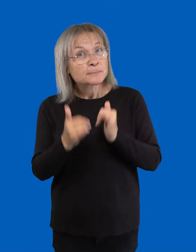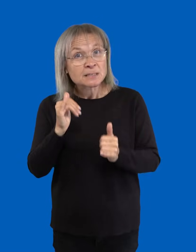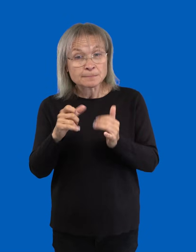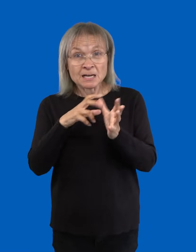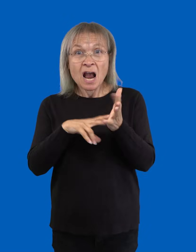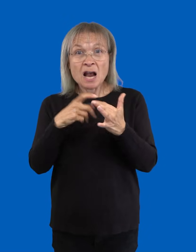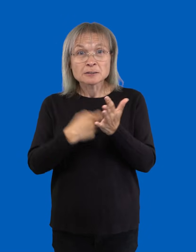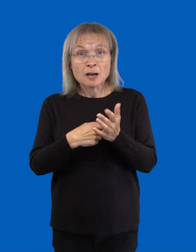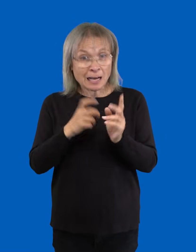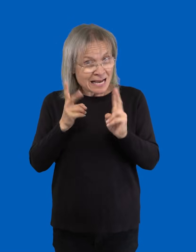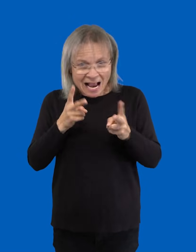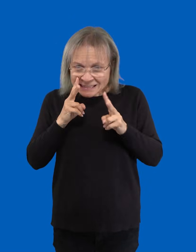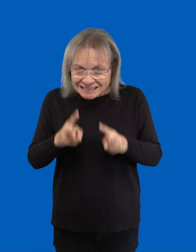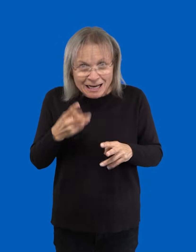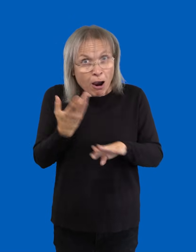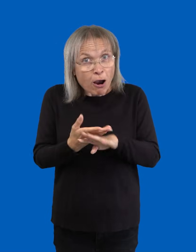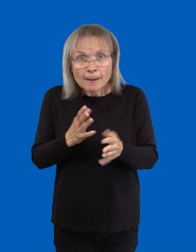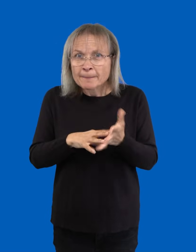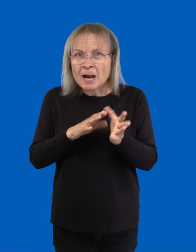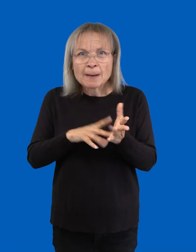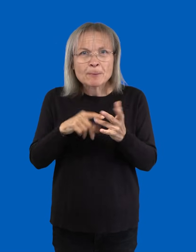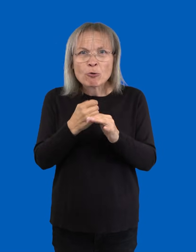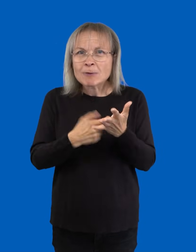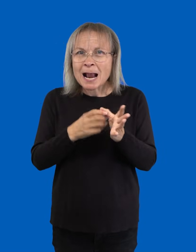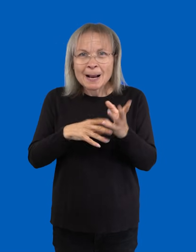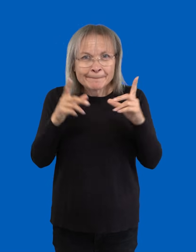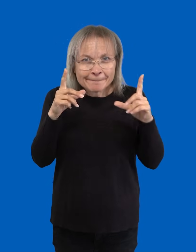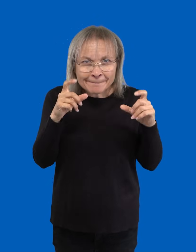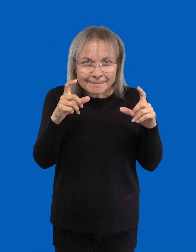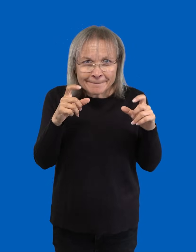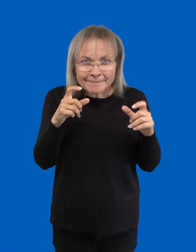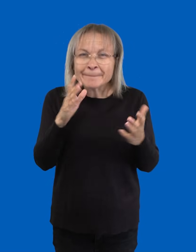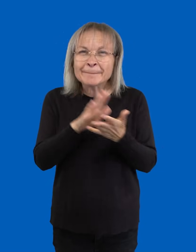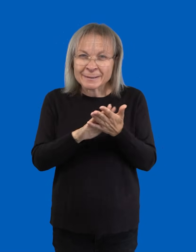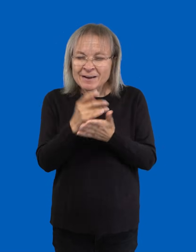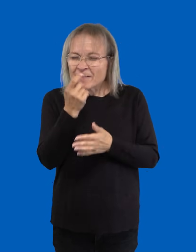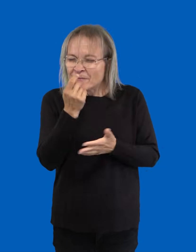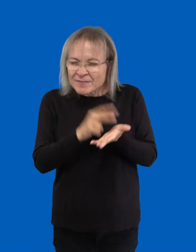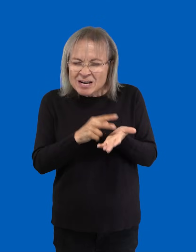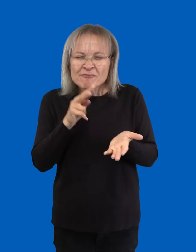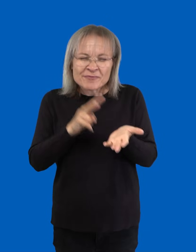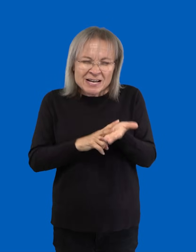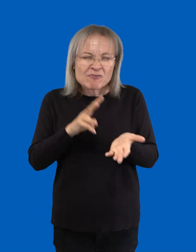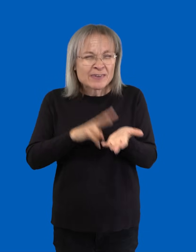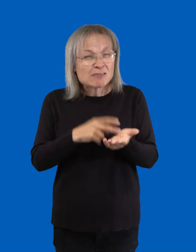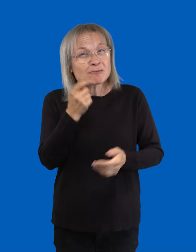Sometimes cancers cannot be seen on the mammogram, and very rarely, a cancer may be missed.